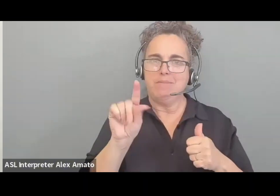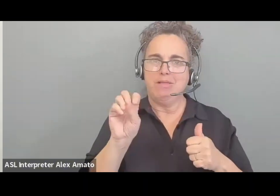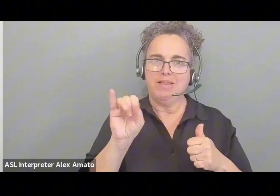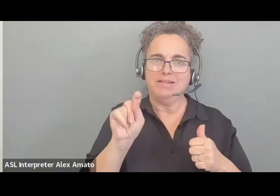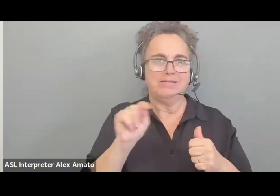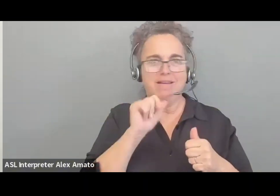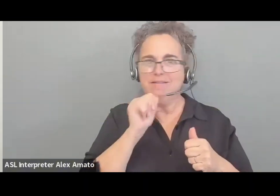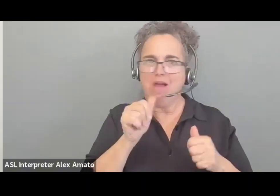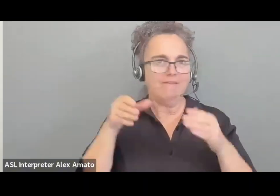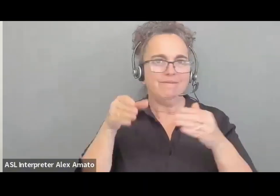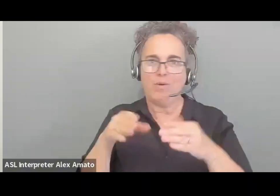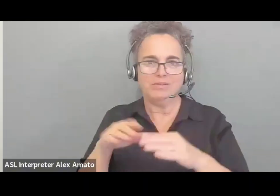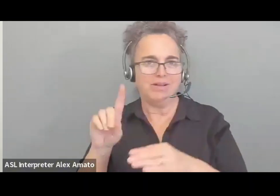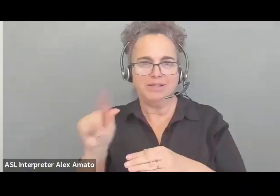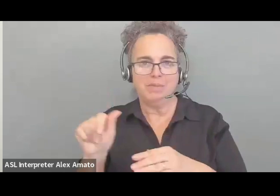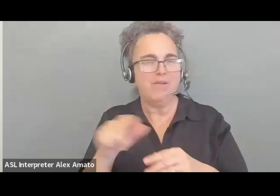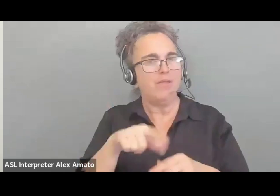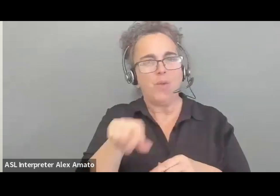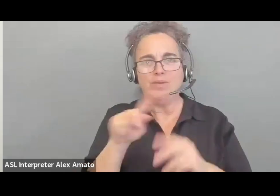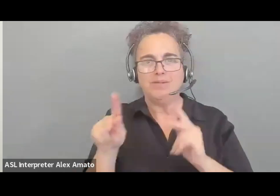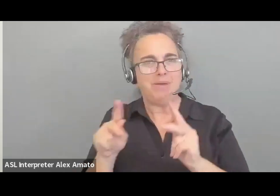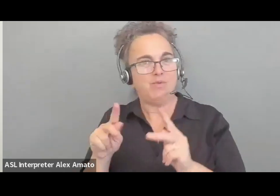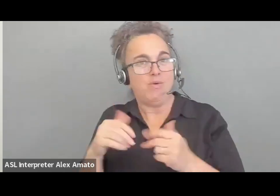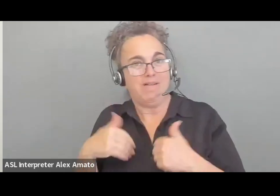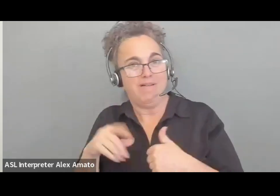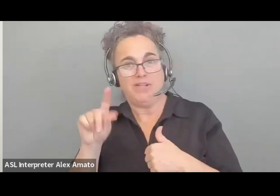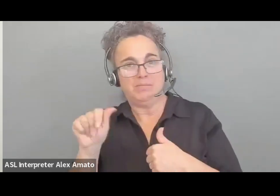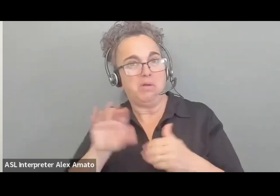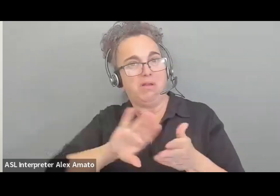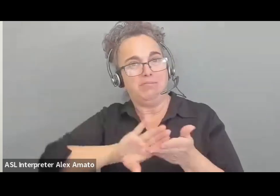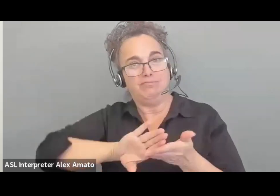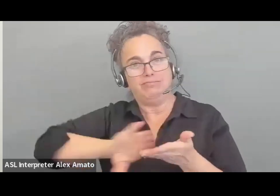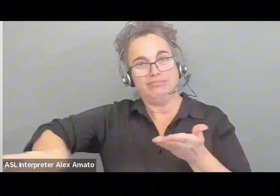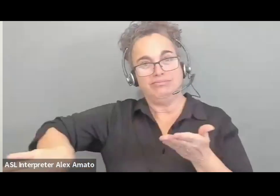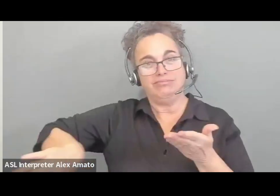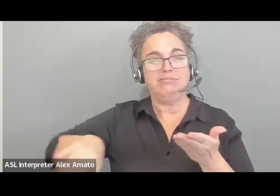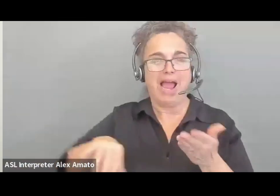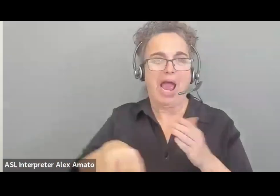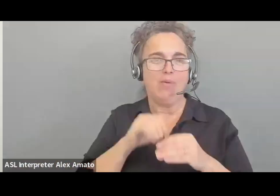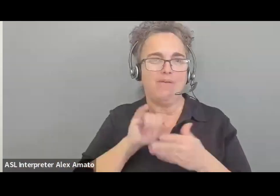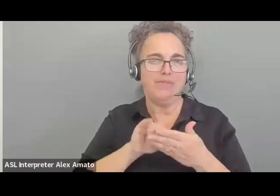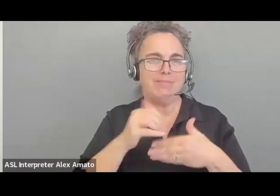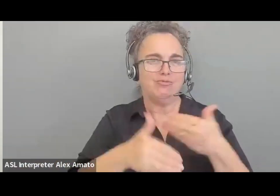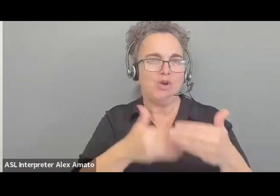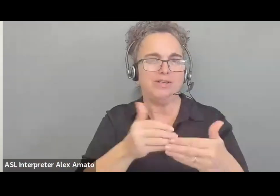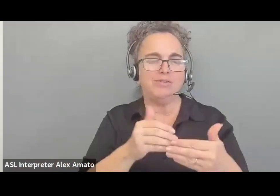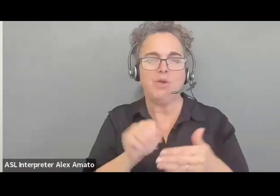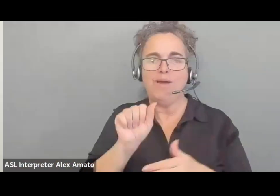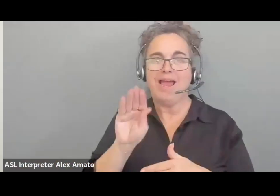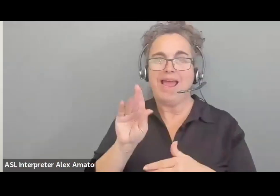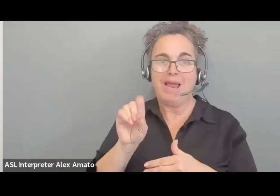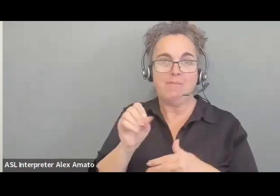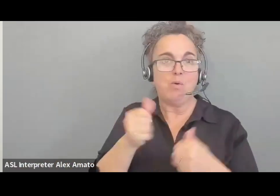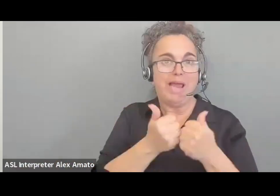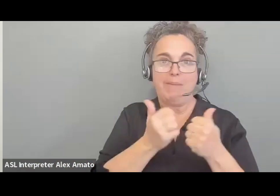that those can be left out of that process. And so that's the place where AbleGamers is really looking to plant our flag now of saying